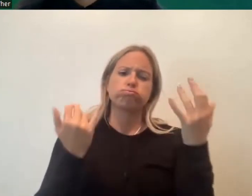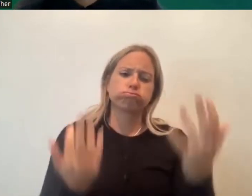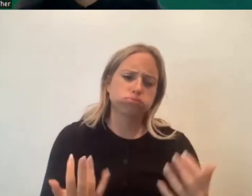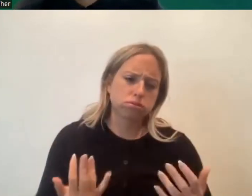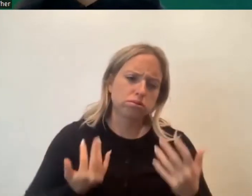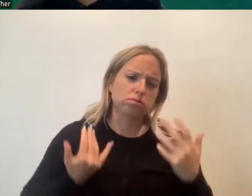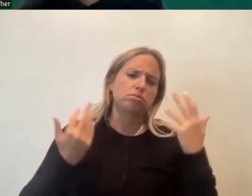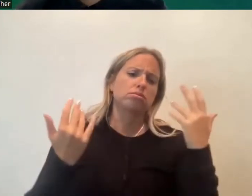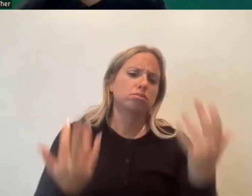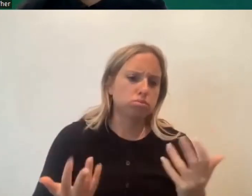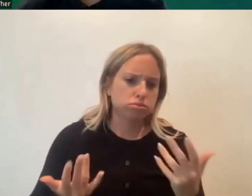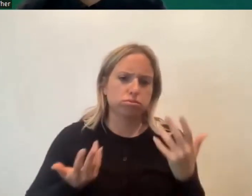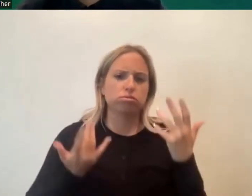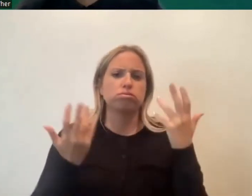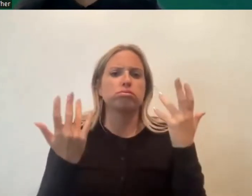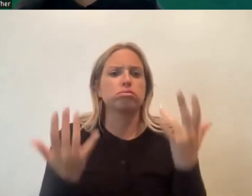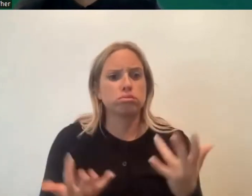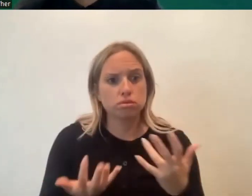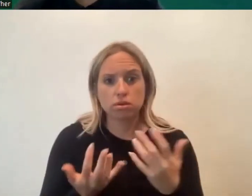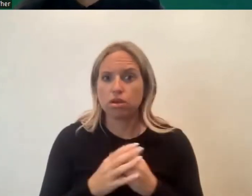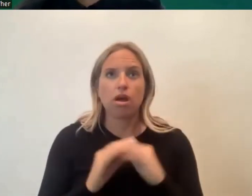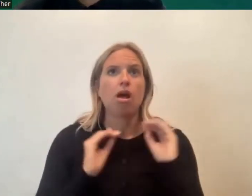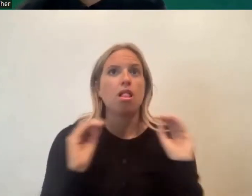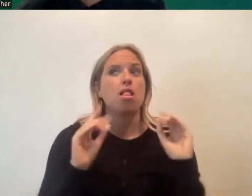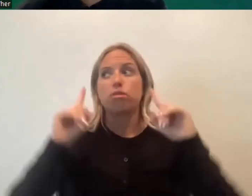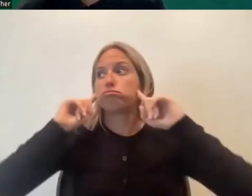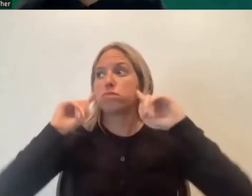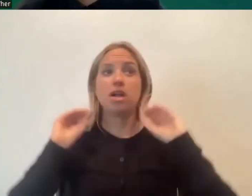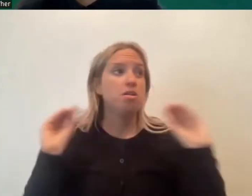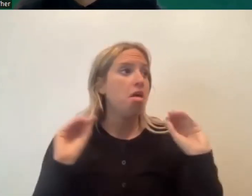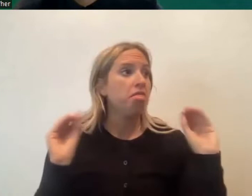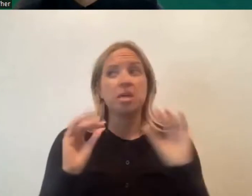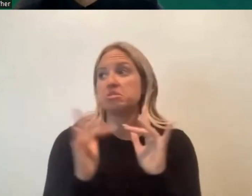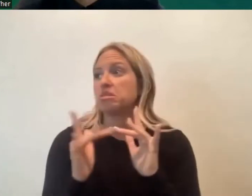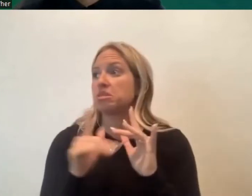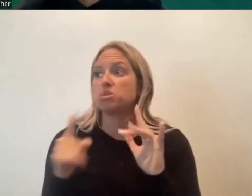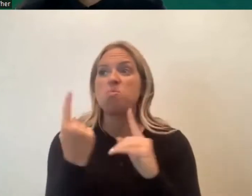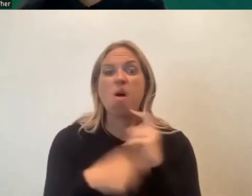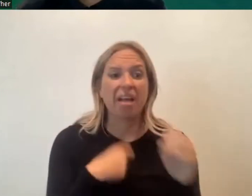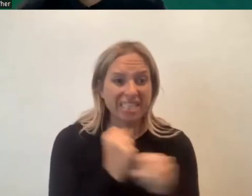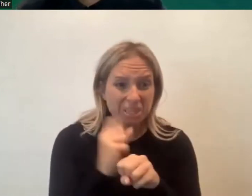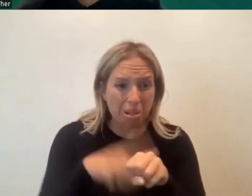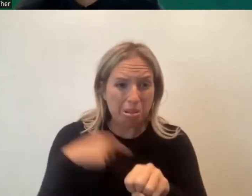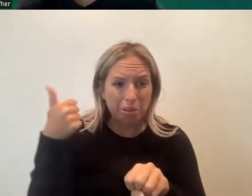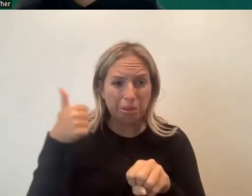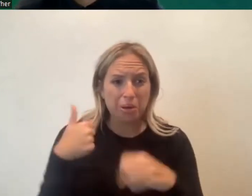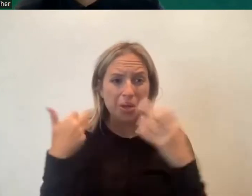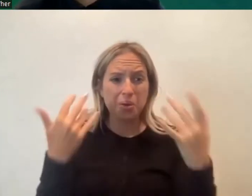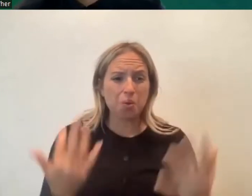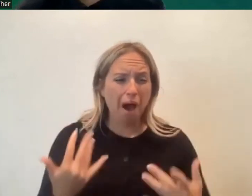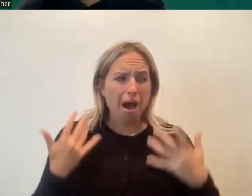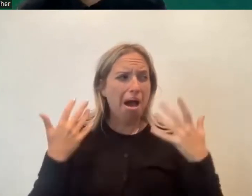It is nothing for a year, sometimes longer to pass while you're waiting on a social security